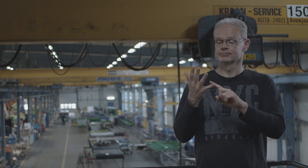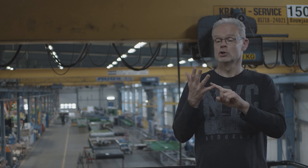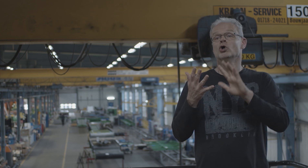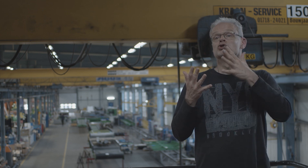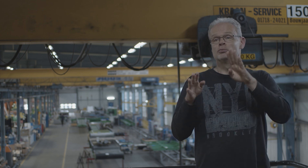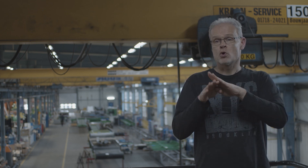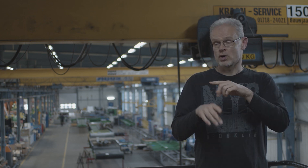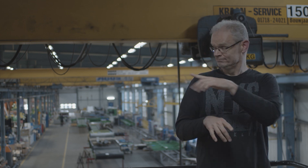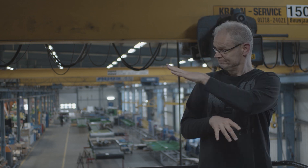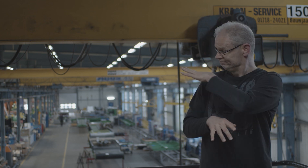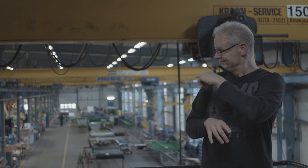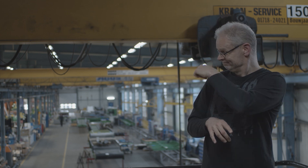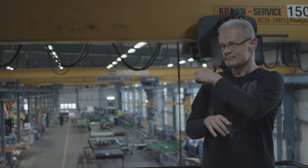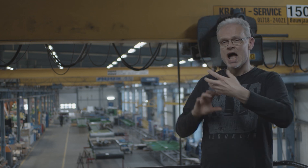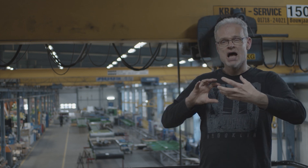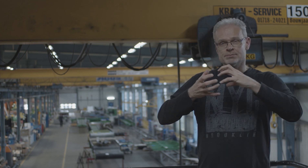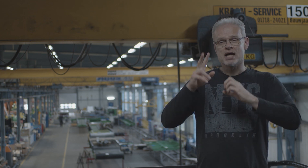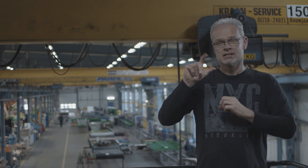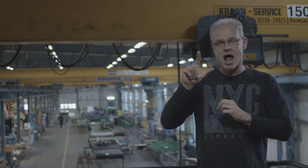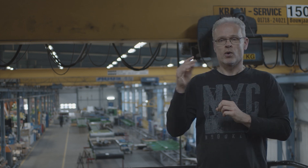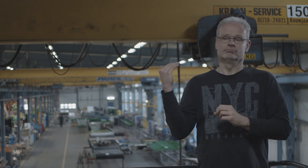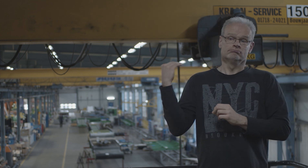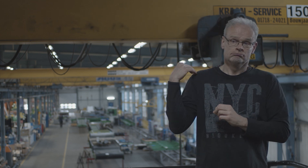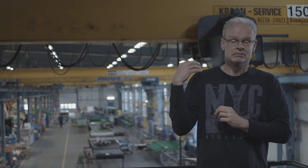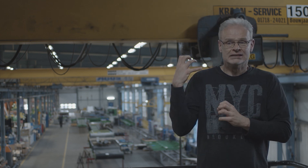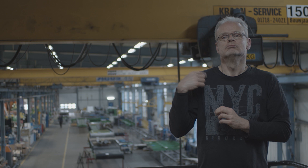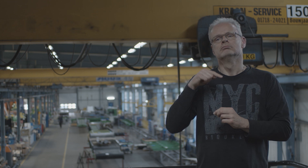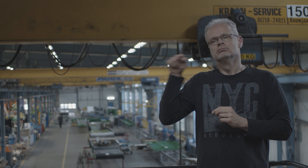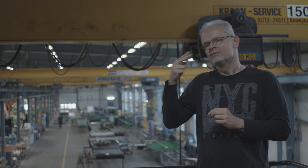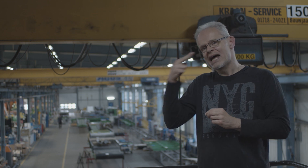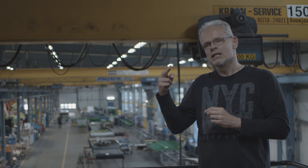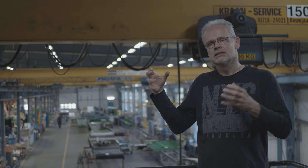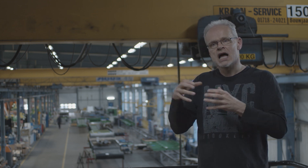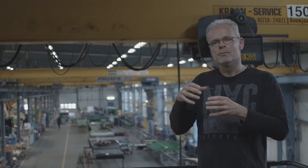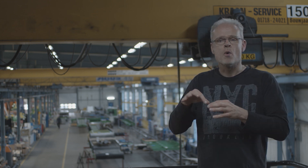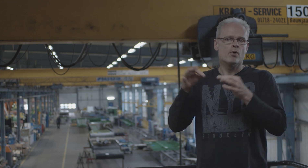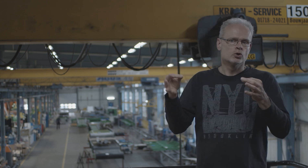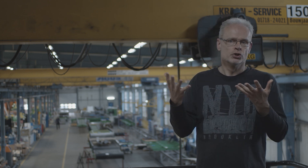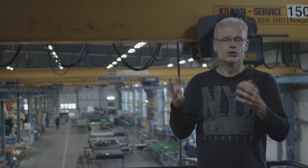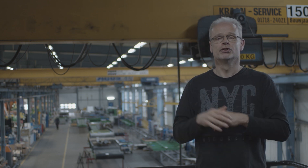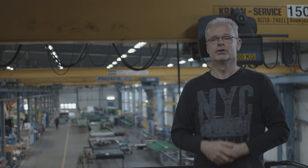Sometimes the assembly hall also asks for my help, then I come to see if we can solve it together.